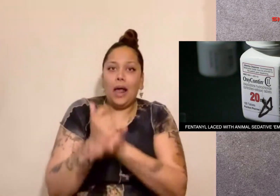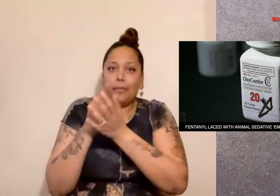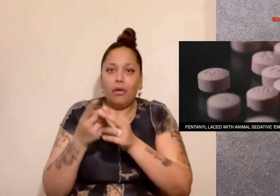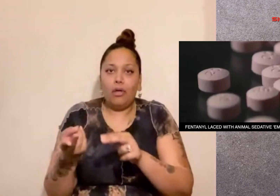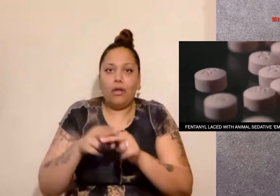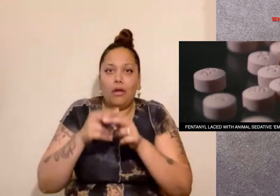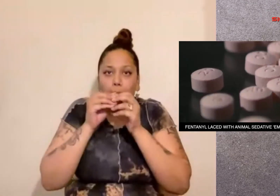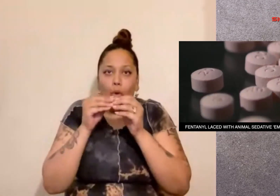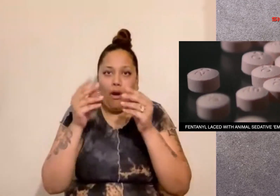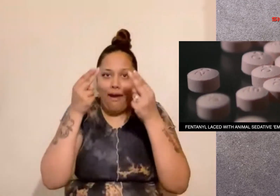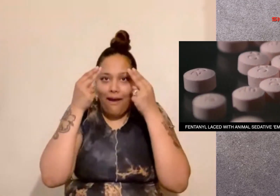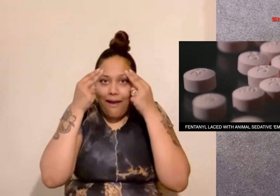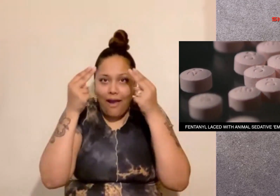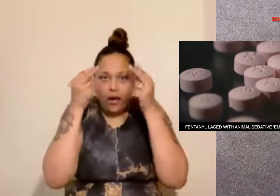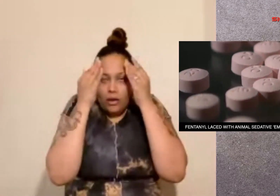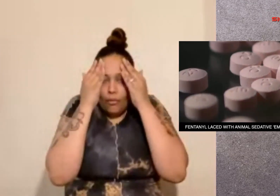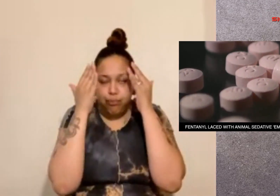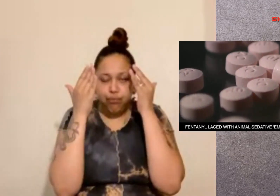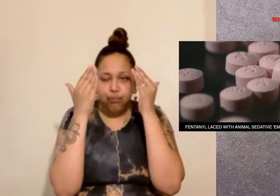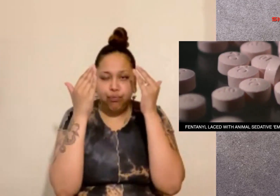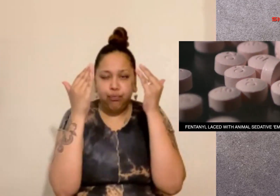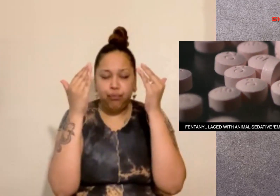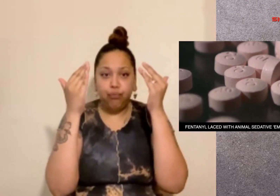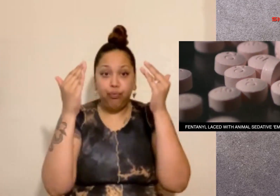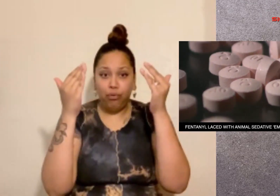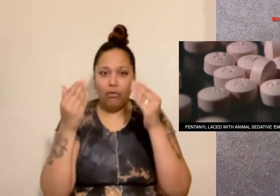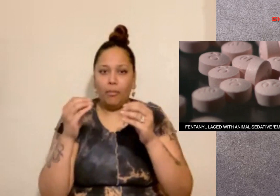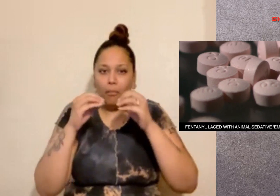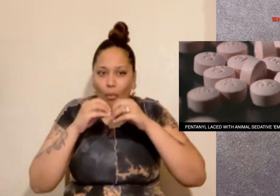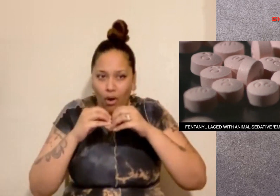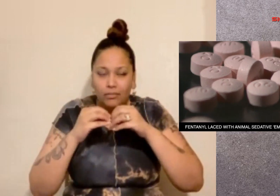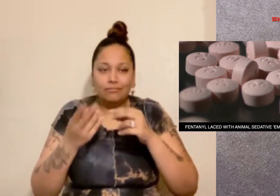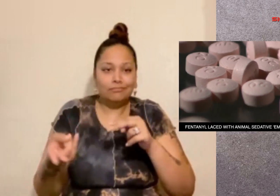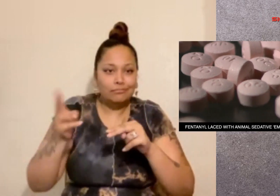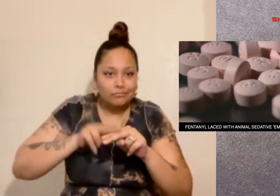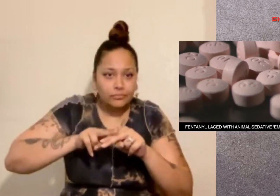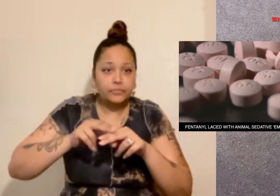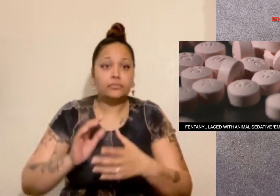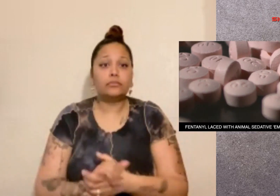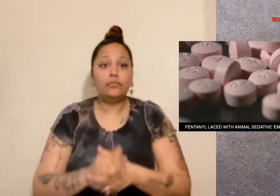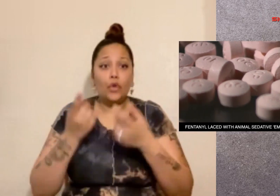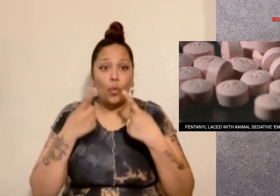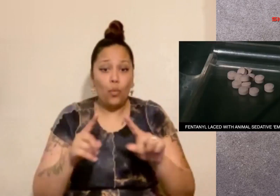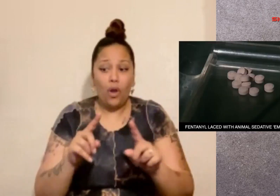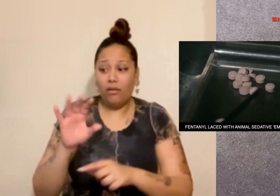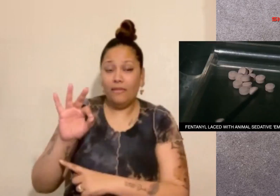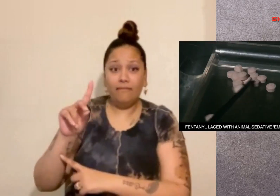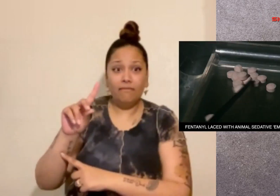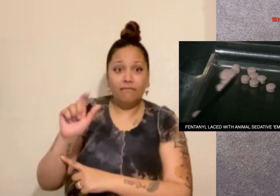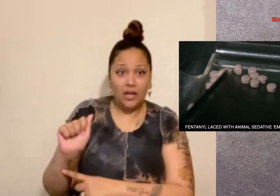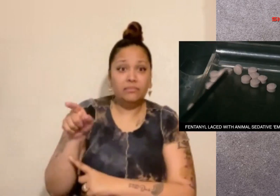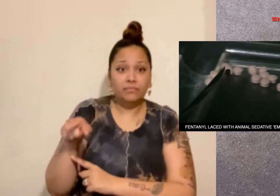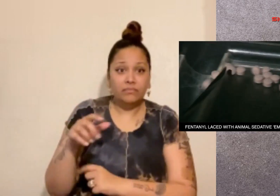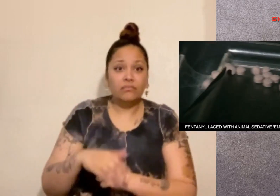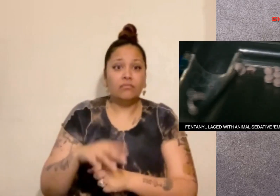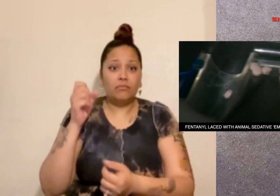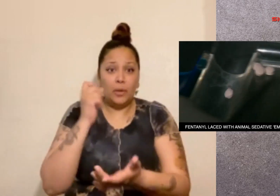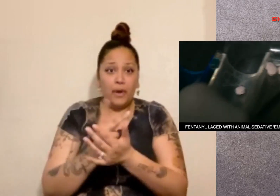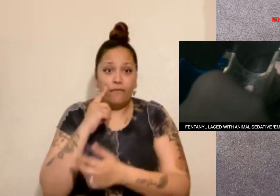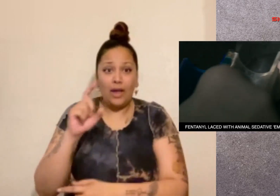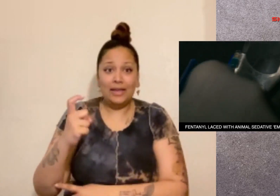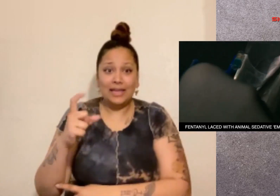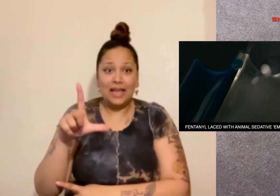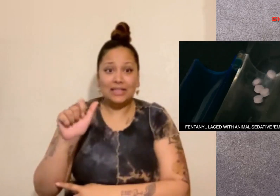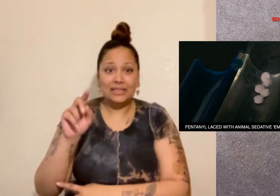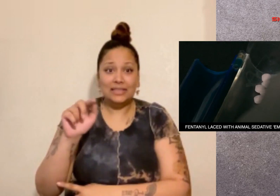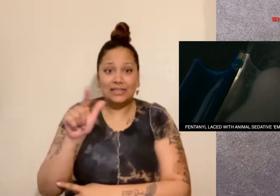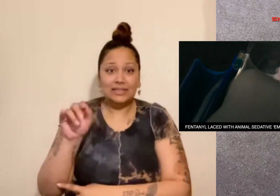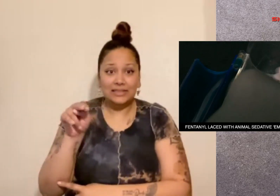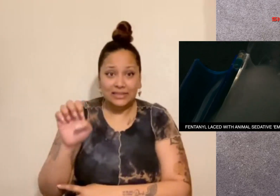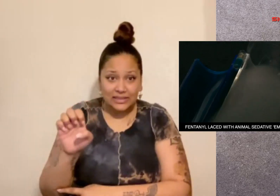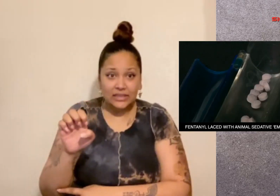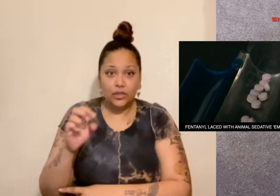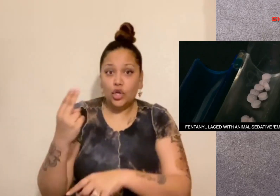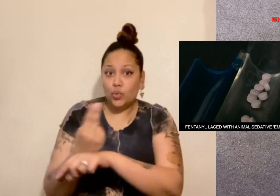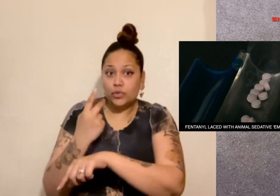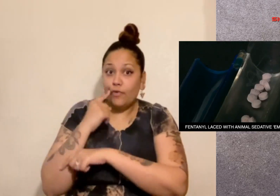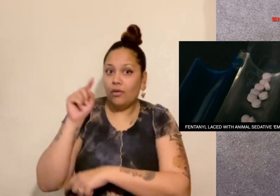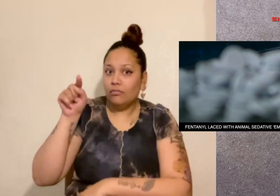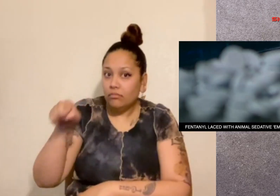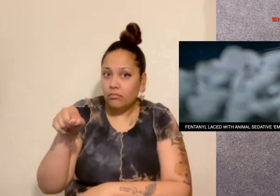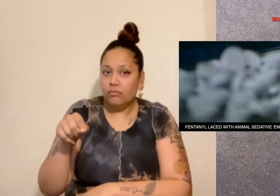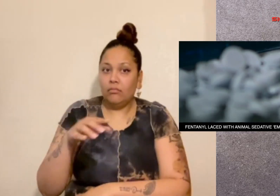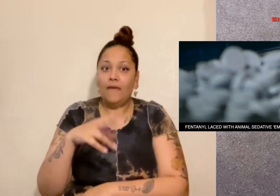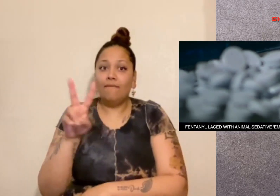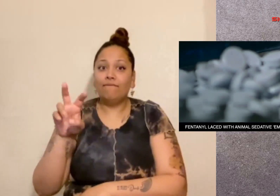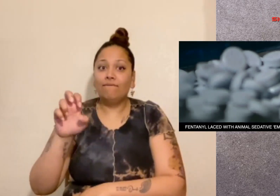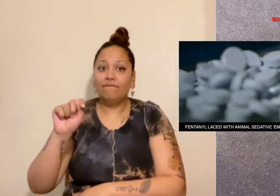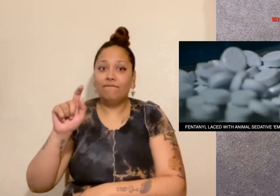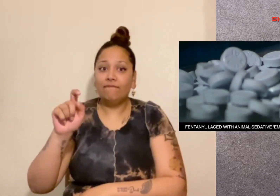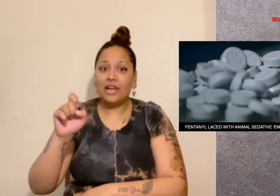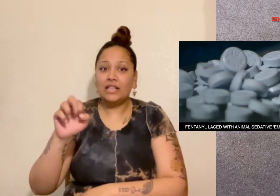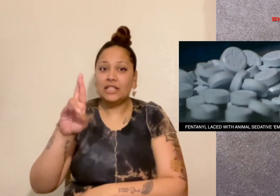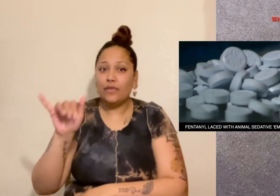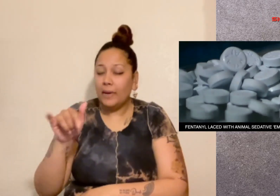drug say can extend the duration of the high while the FDA has approved xylazine for use